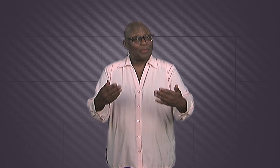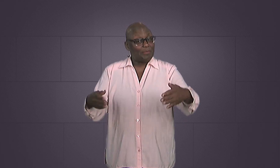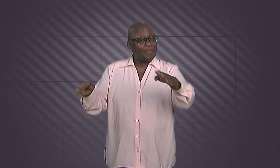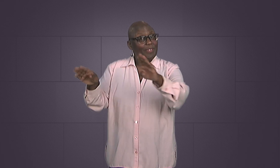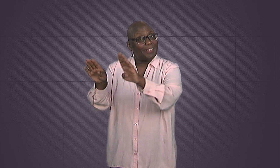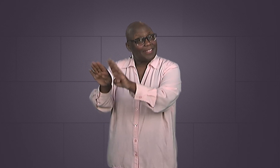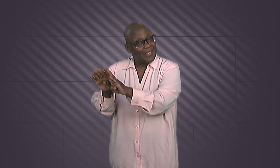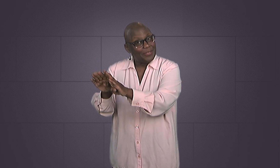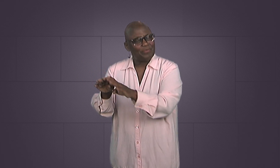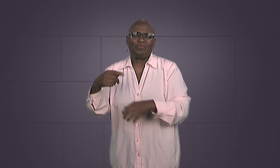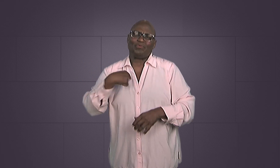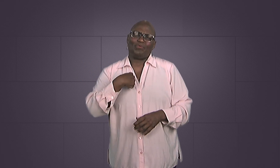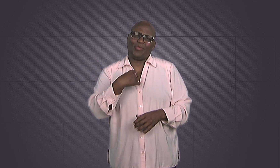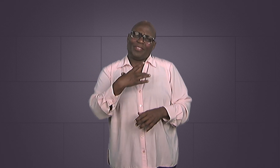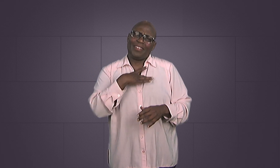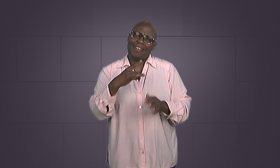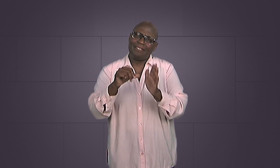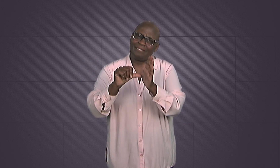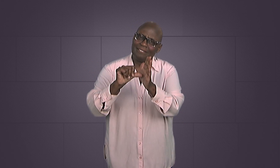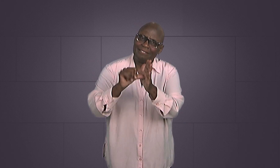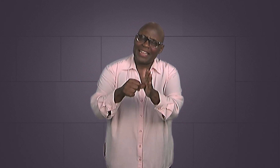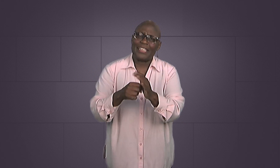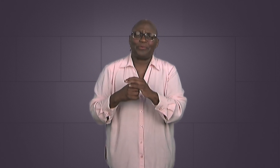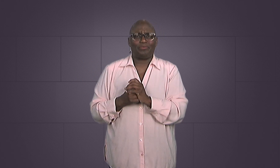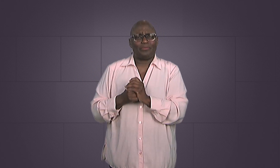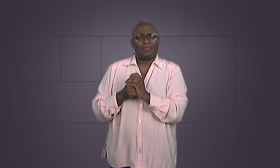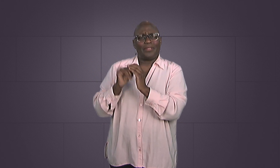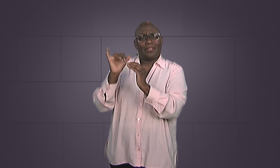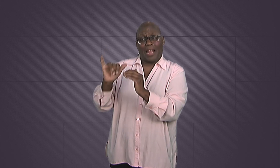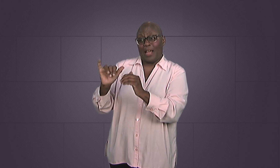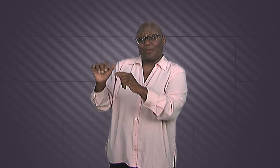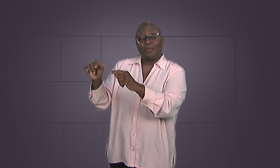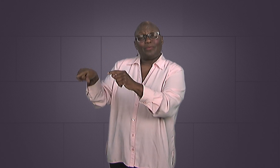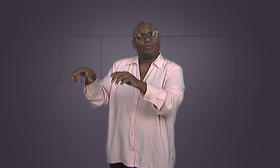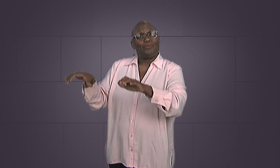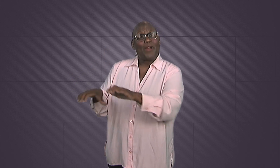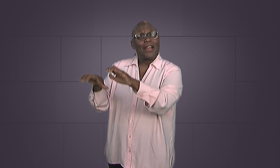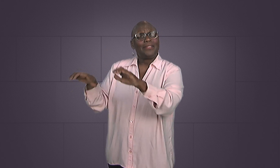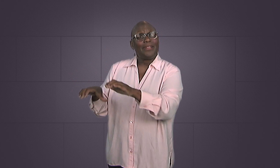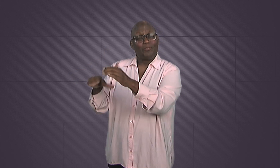In closing, I would like to emphasize that the practices recommended within an ASL